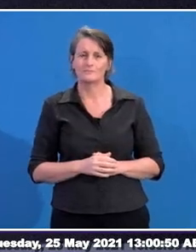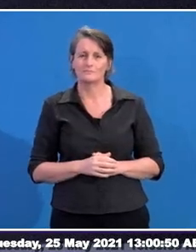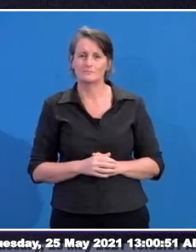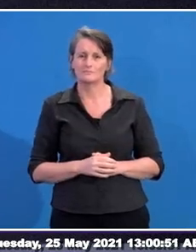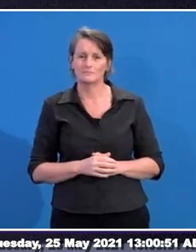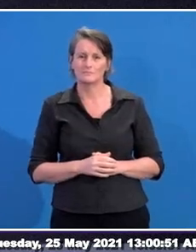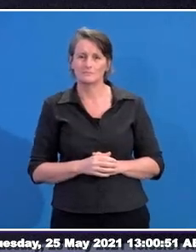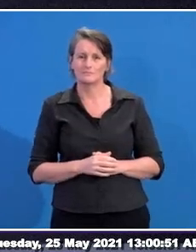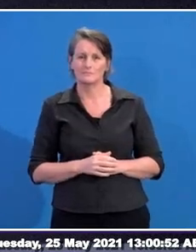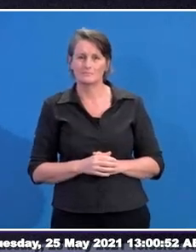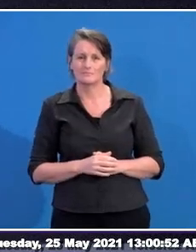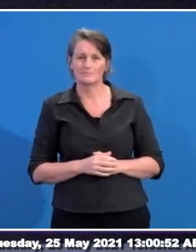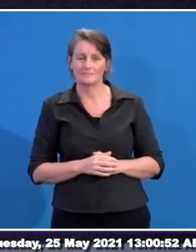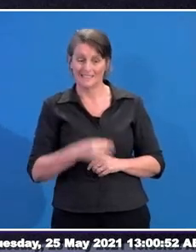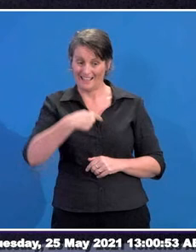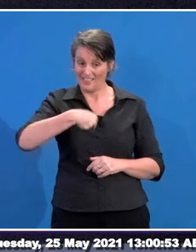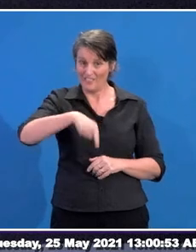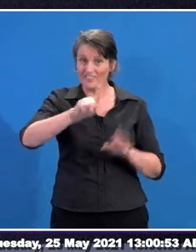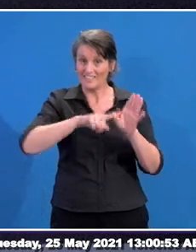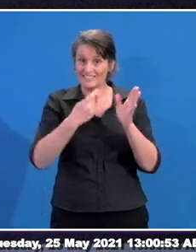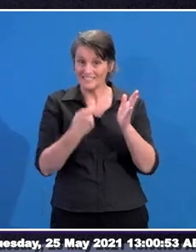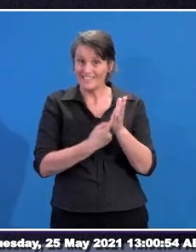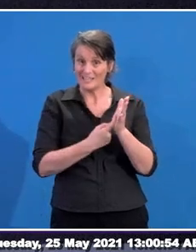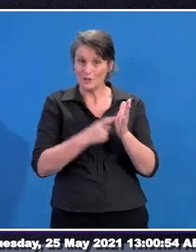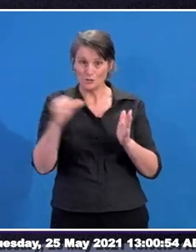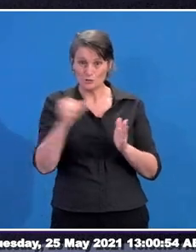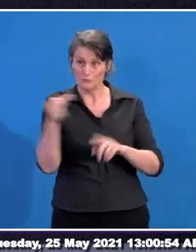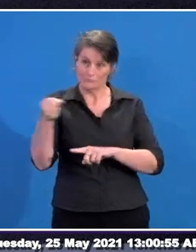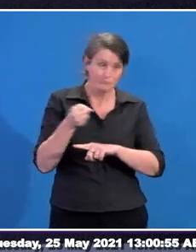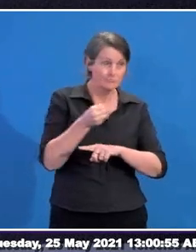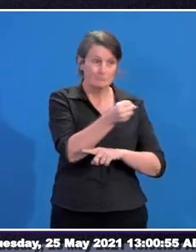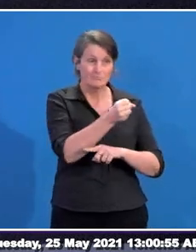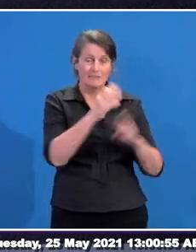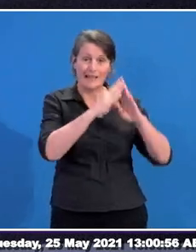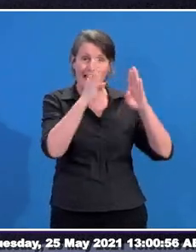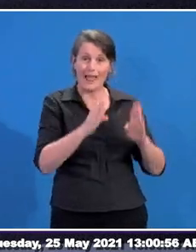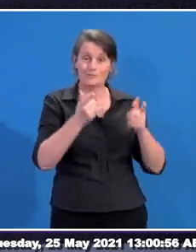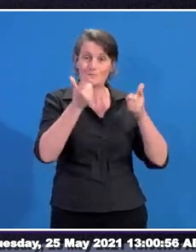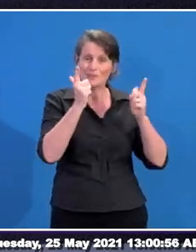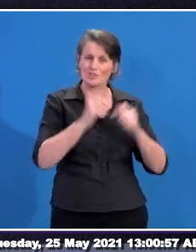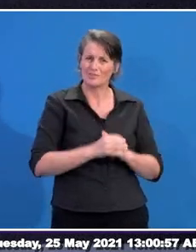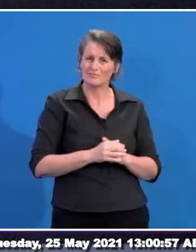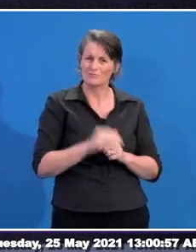the beginning of this year when the last house manager was moved to another house.